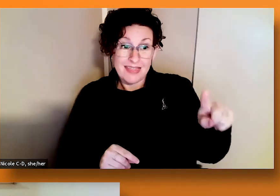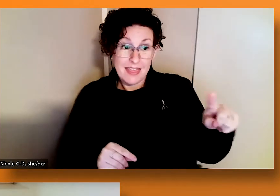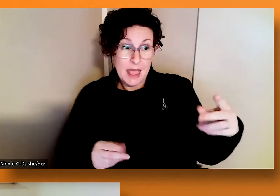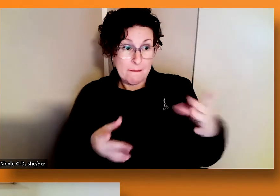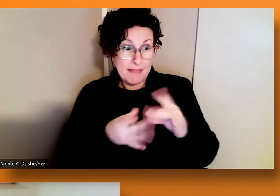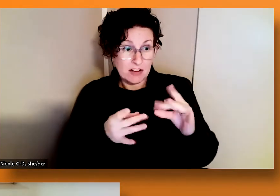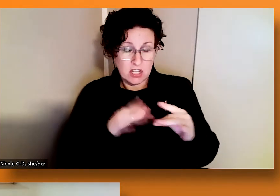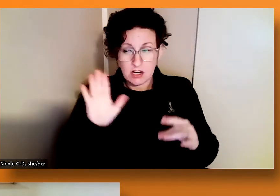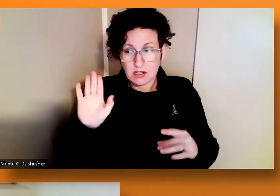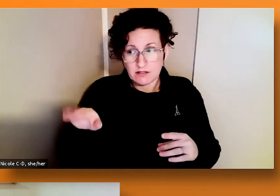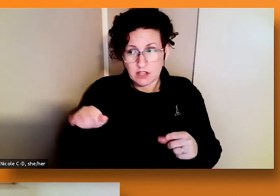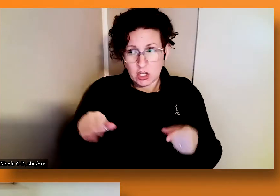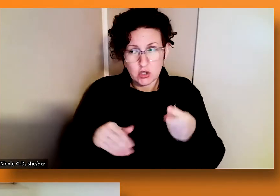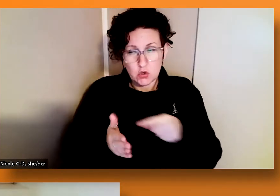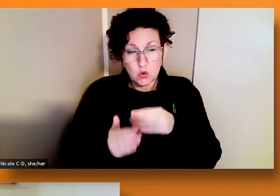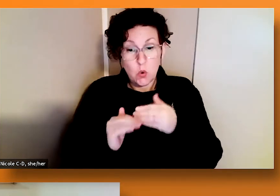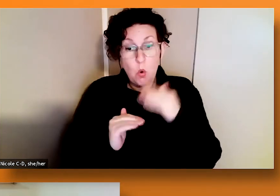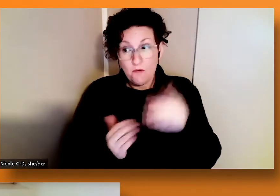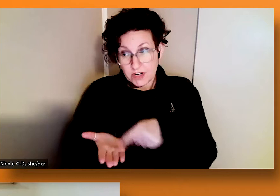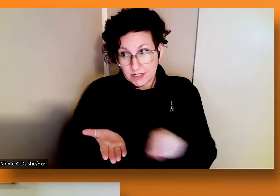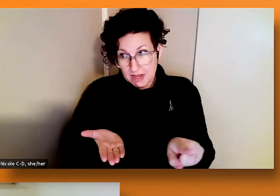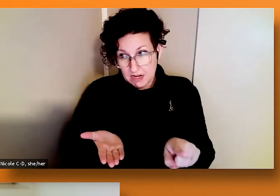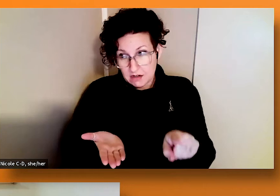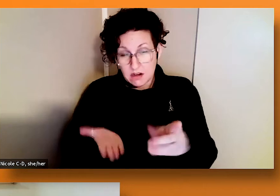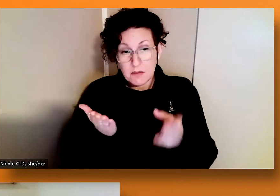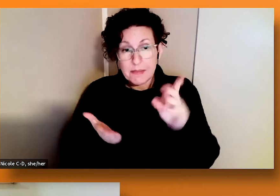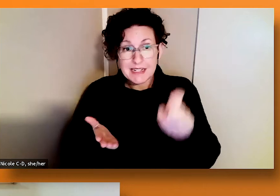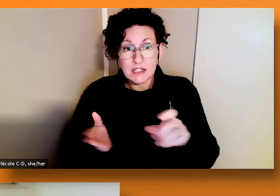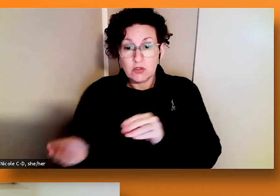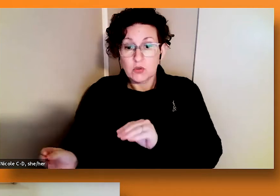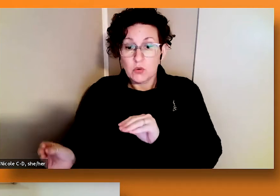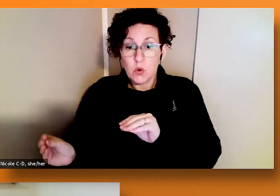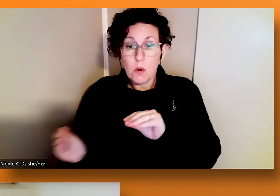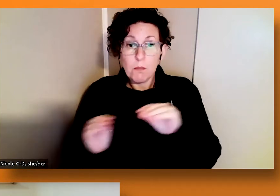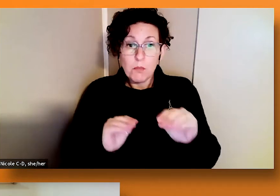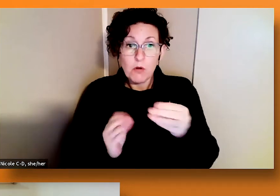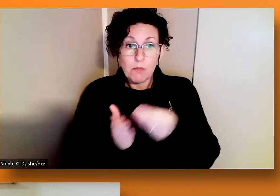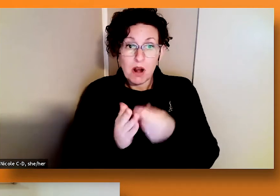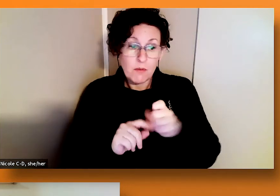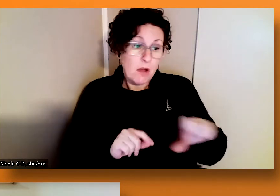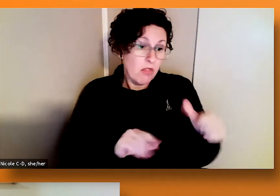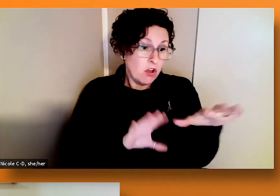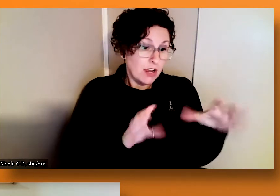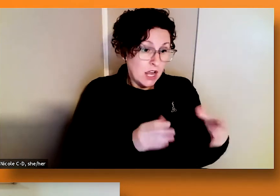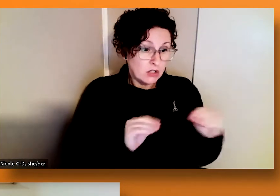there's a category that's over-budget and you might need to pull money from a different category,